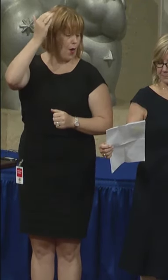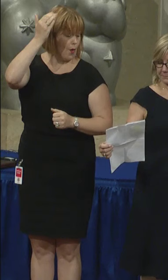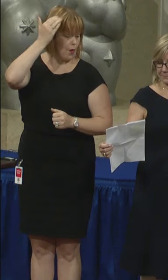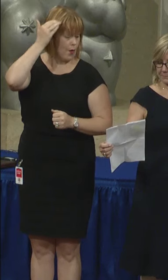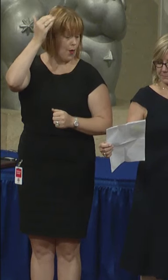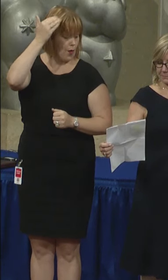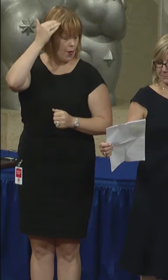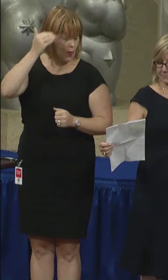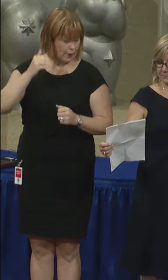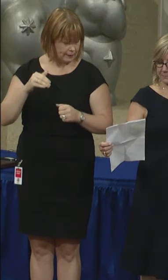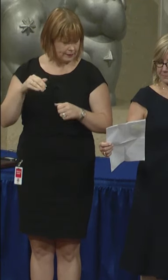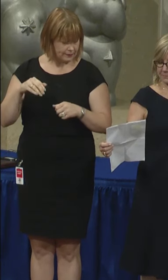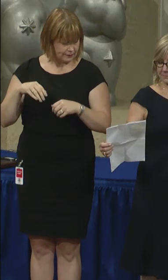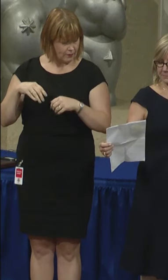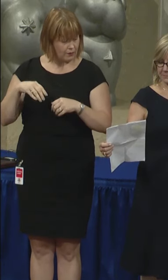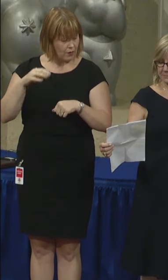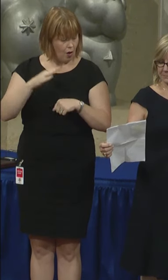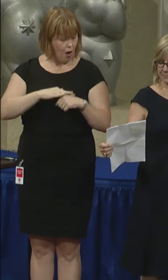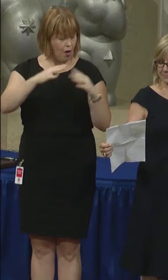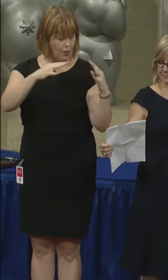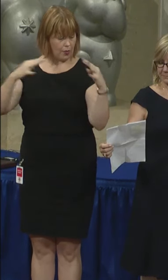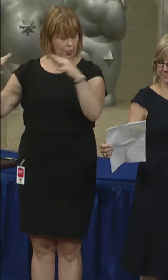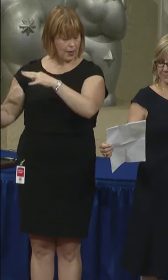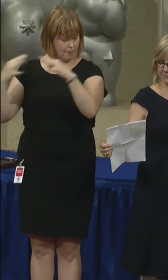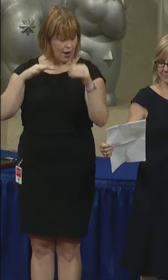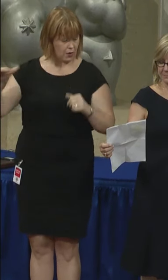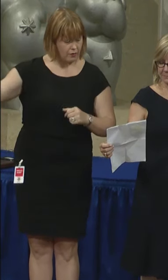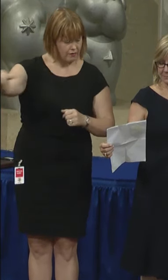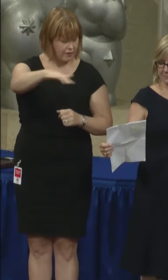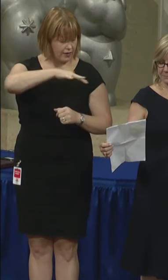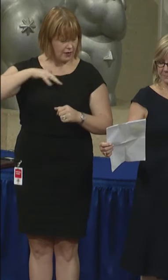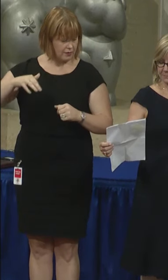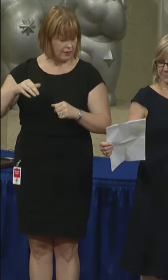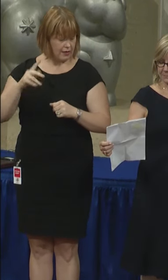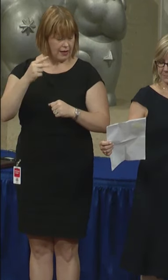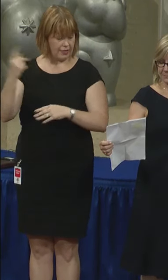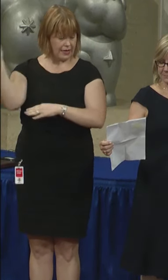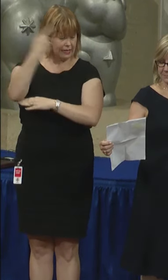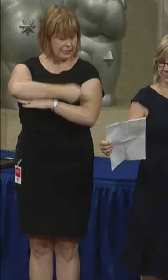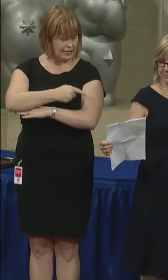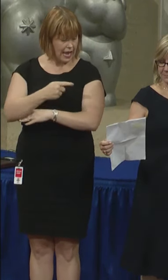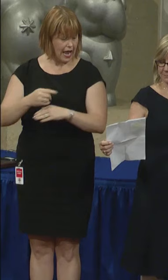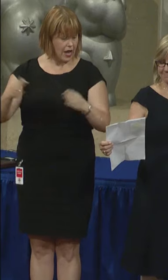ON THE BATTLEFIELD, THE DAY ROOM OF A LIVING HELL,